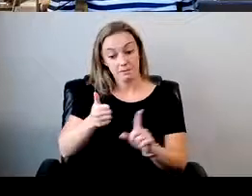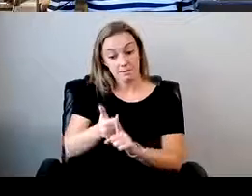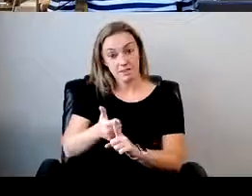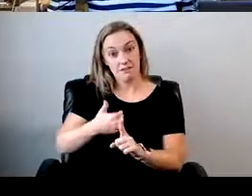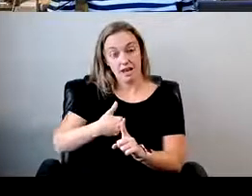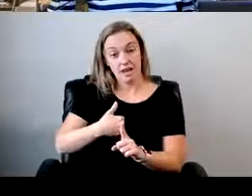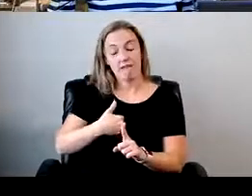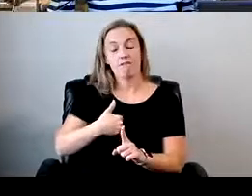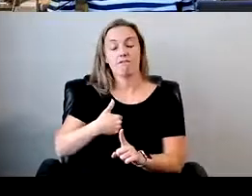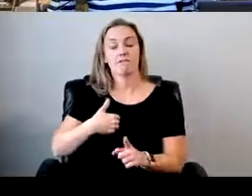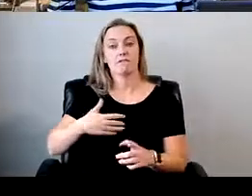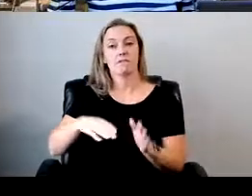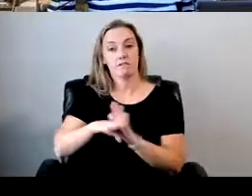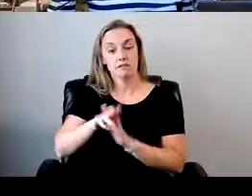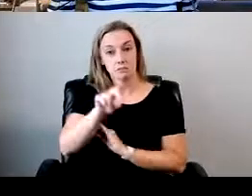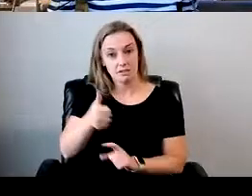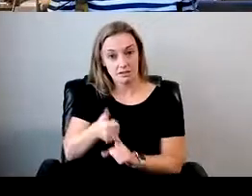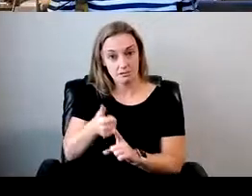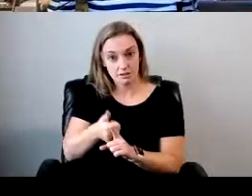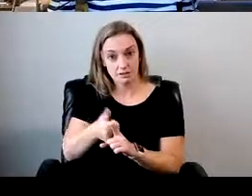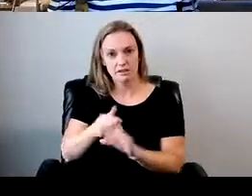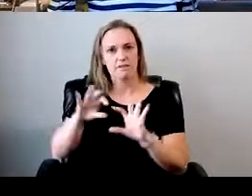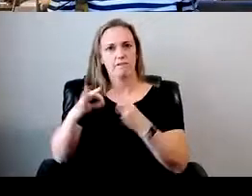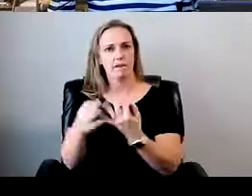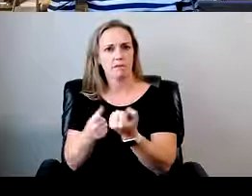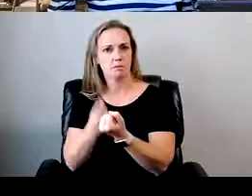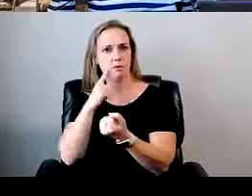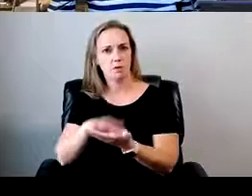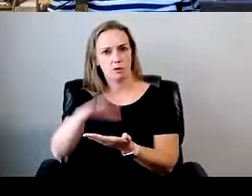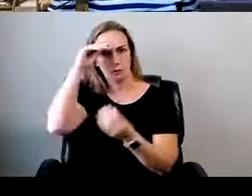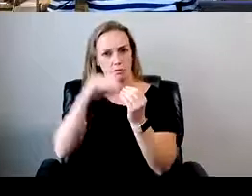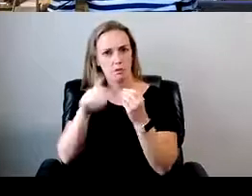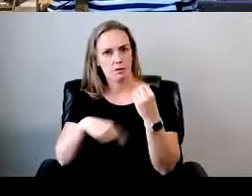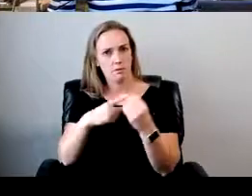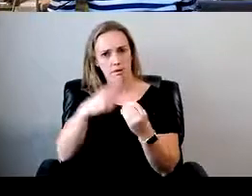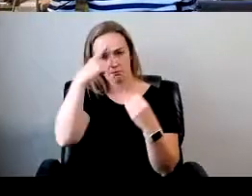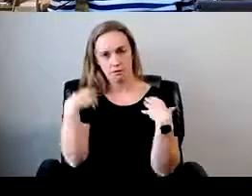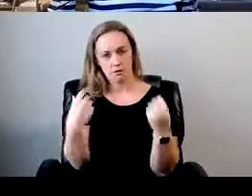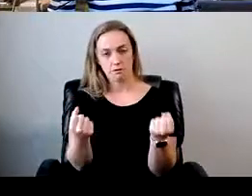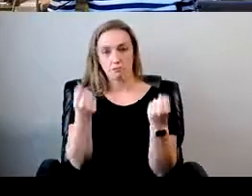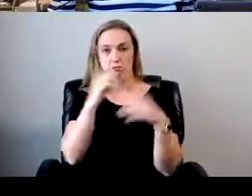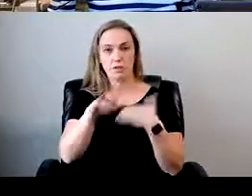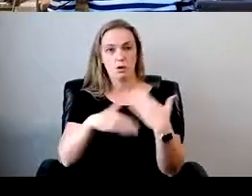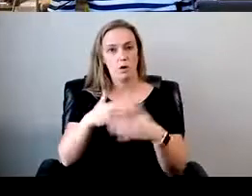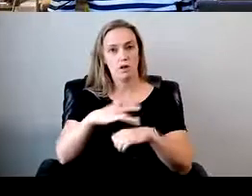direct support to learn more about mental health. And all of these are open to anyone. So even though they're categorized,